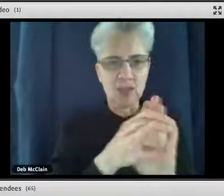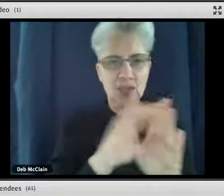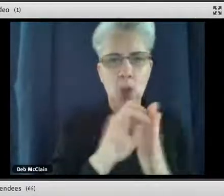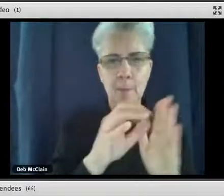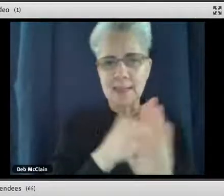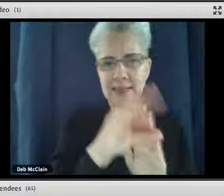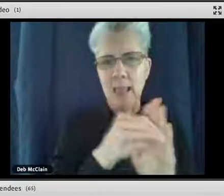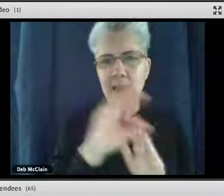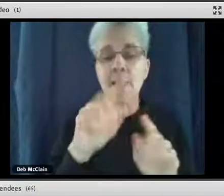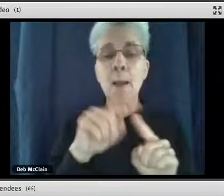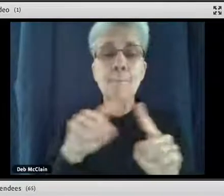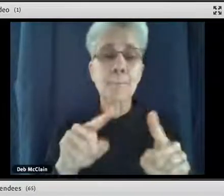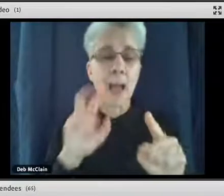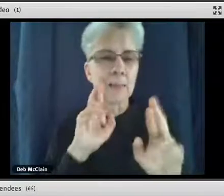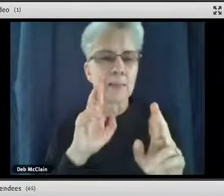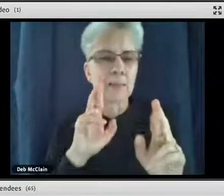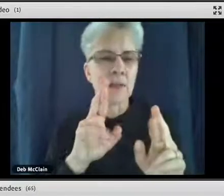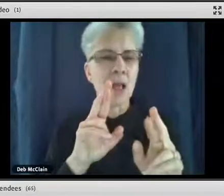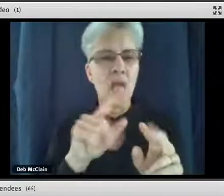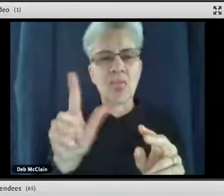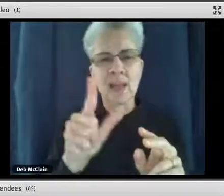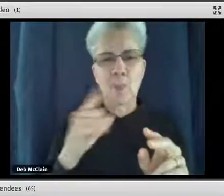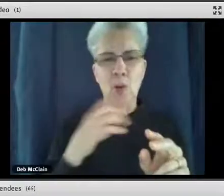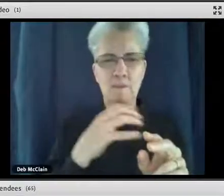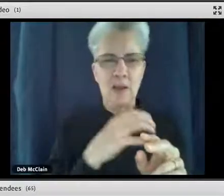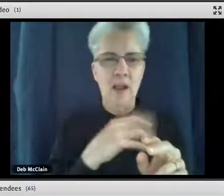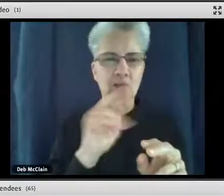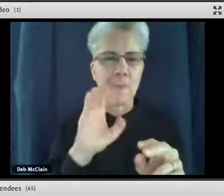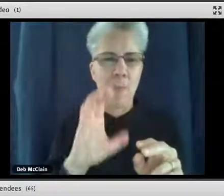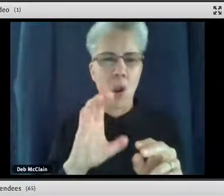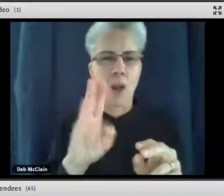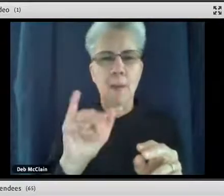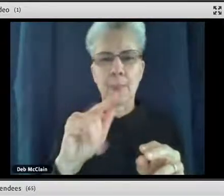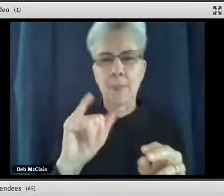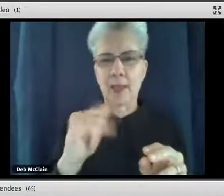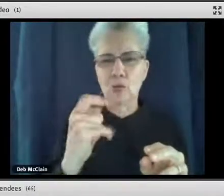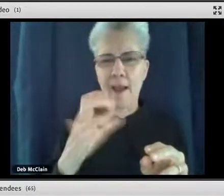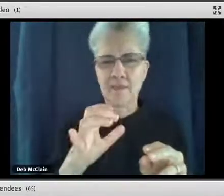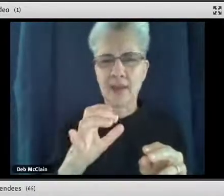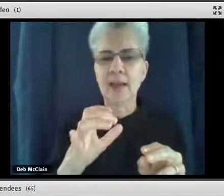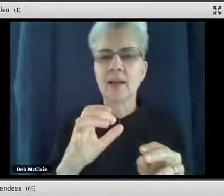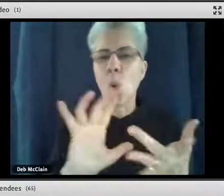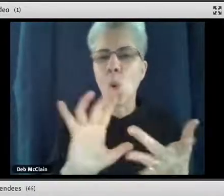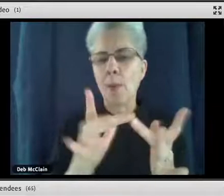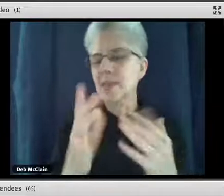on my slides to help us out. But the Library of Congress MARC Bibliographic websites as well.